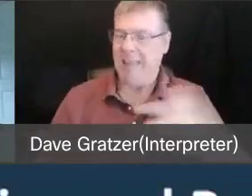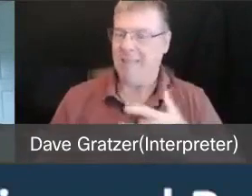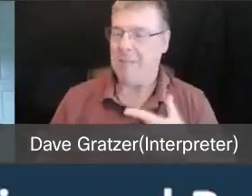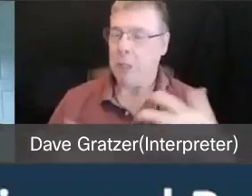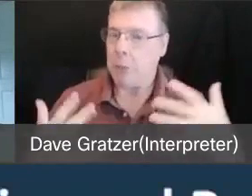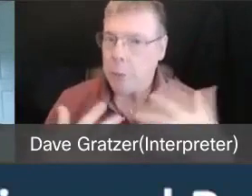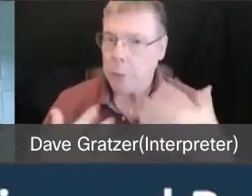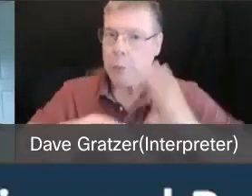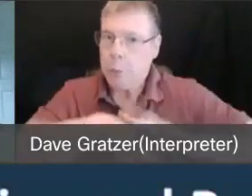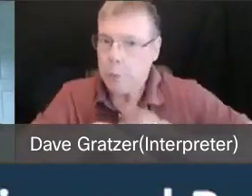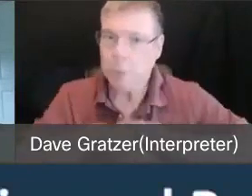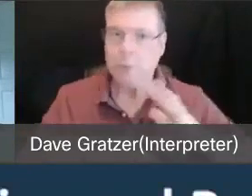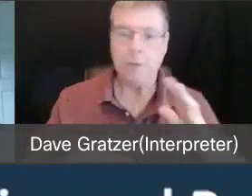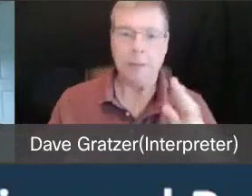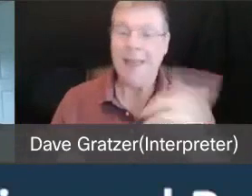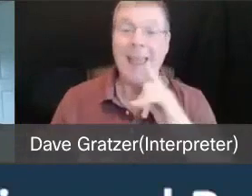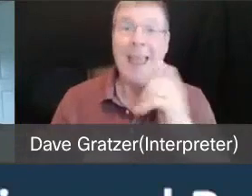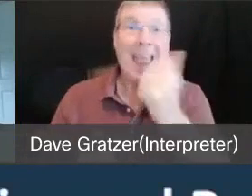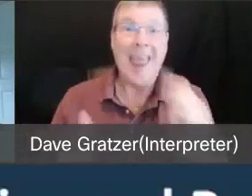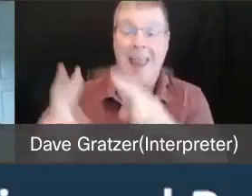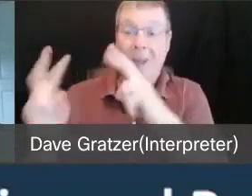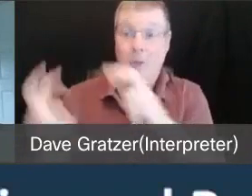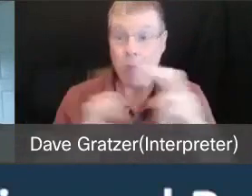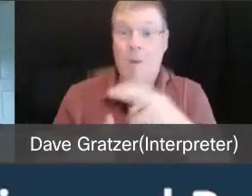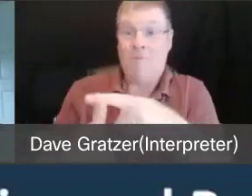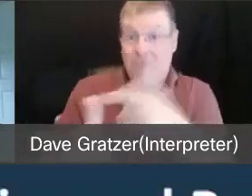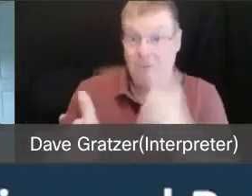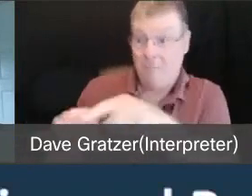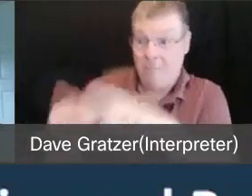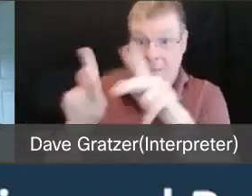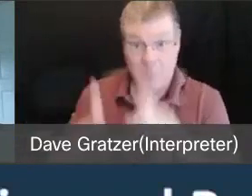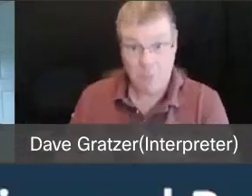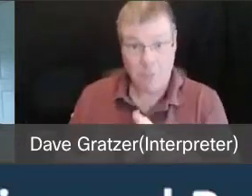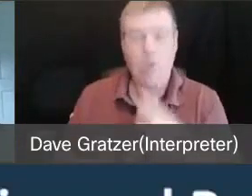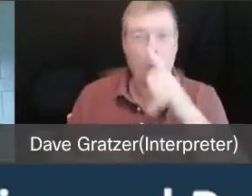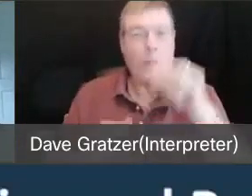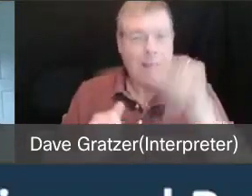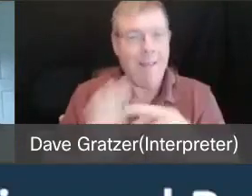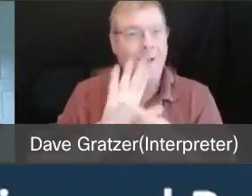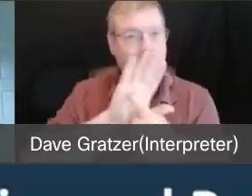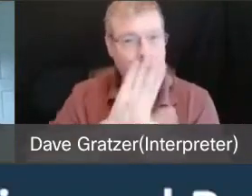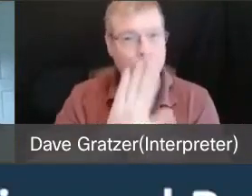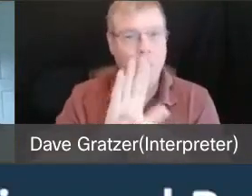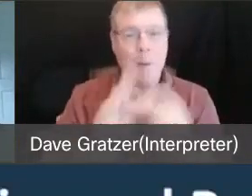Are there any fault you can provide in from the applicant that really dig in and show a good specific example